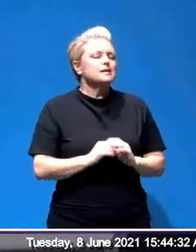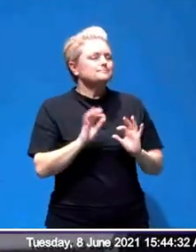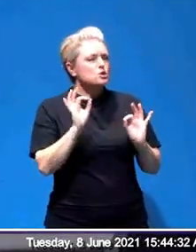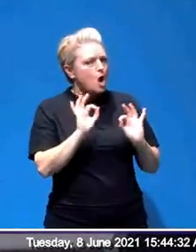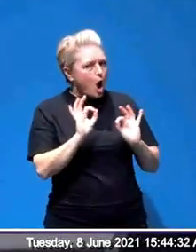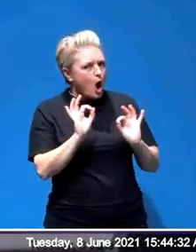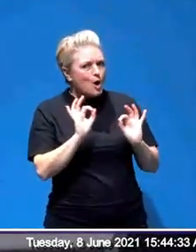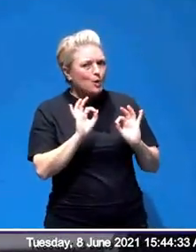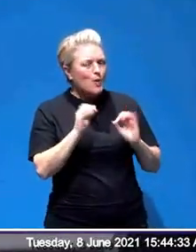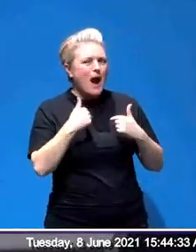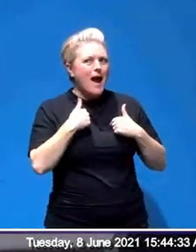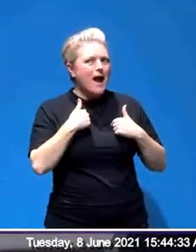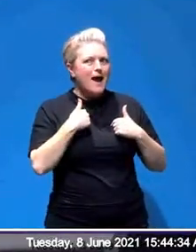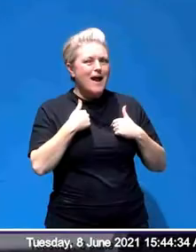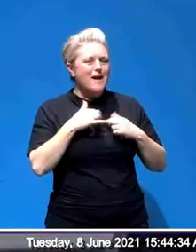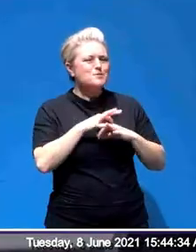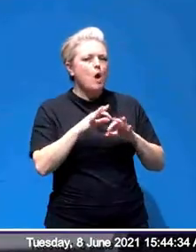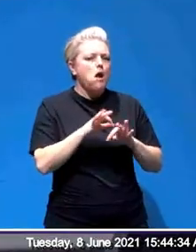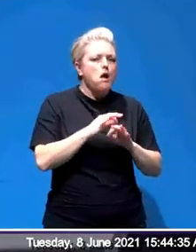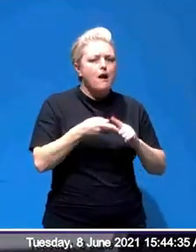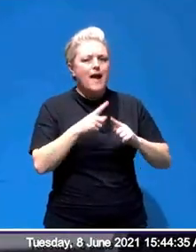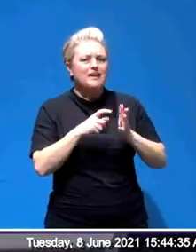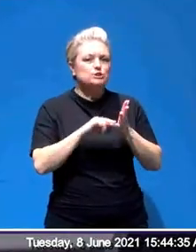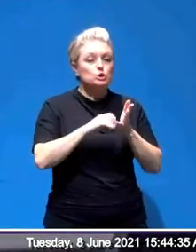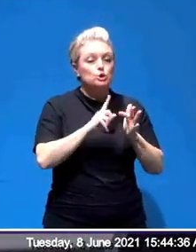But it's certainly something that I would be reaching out to Mitchell's